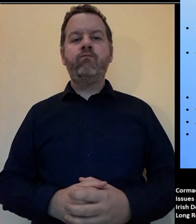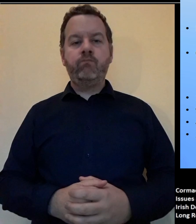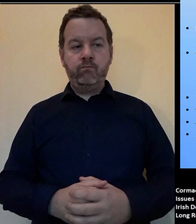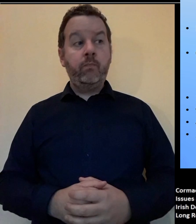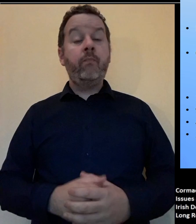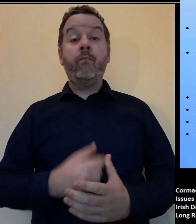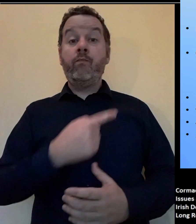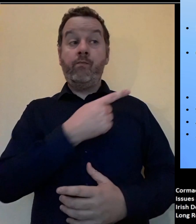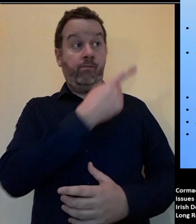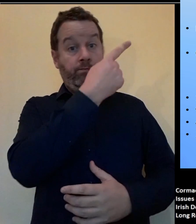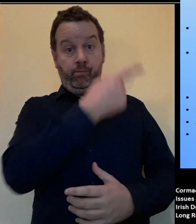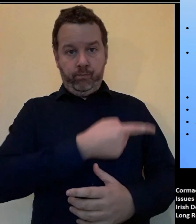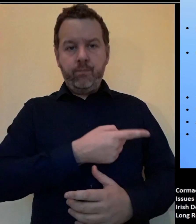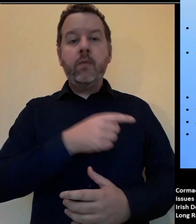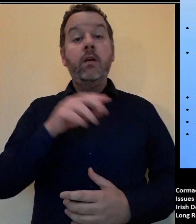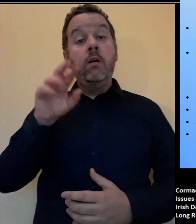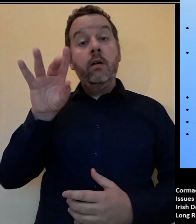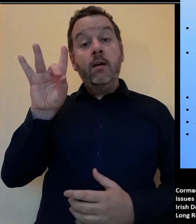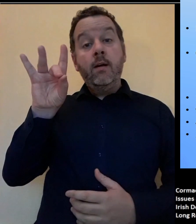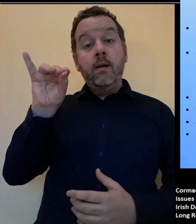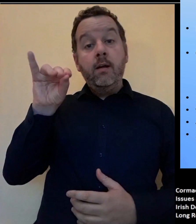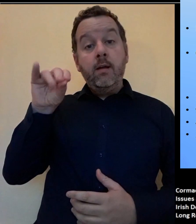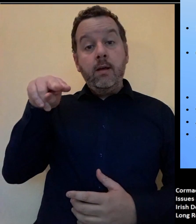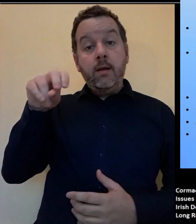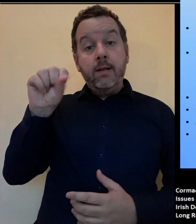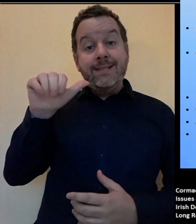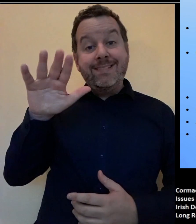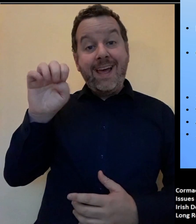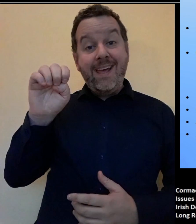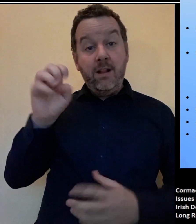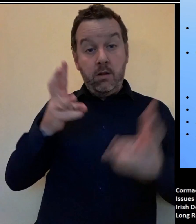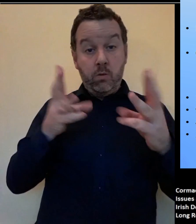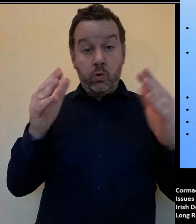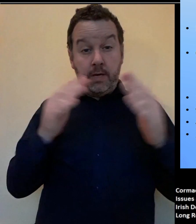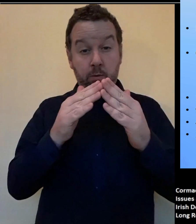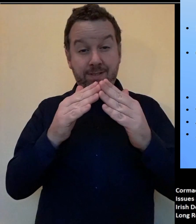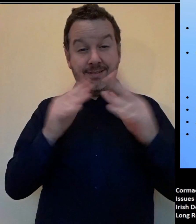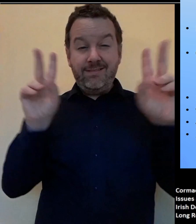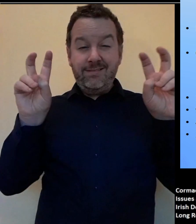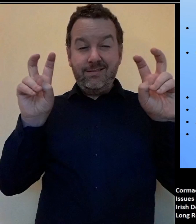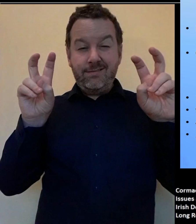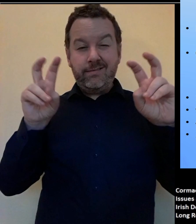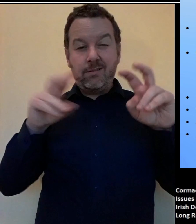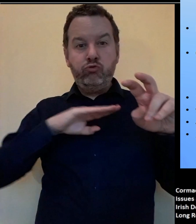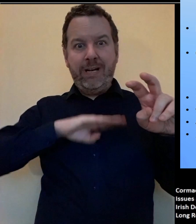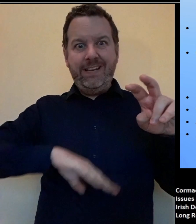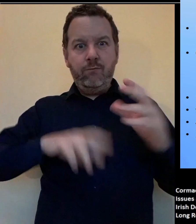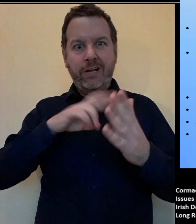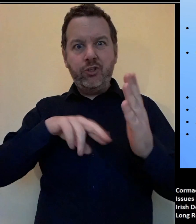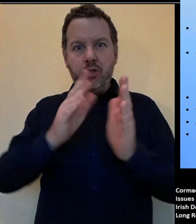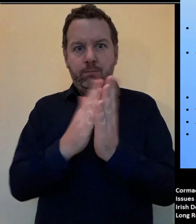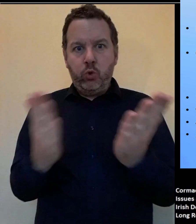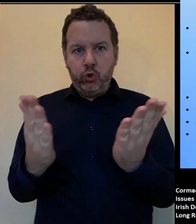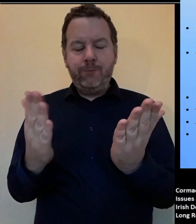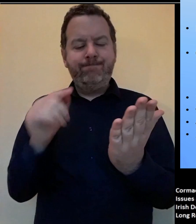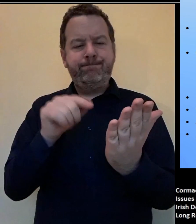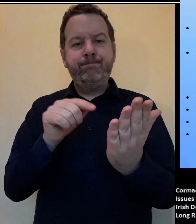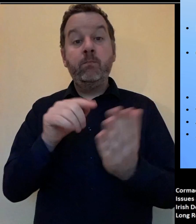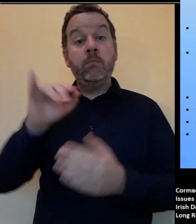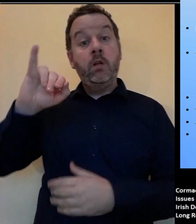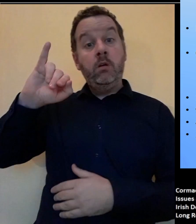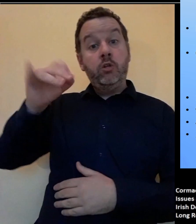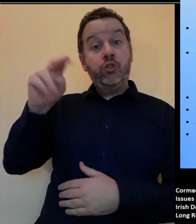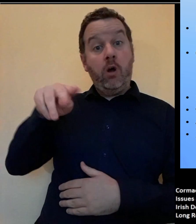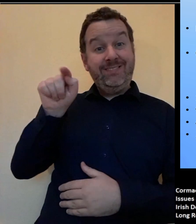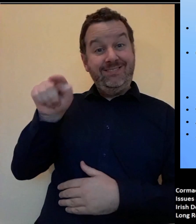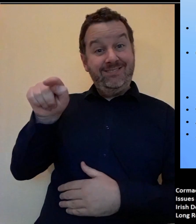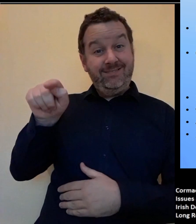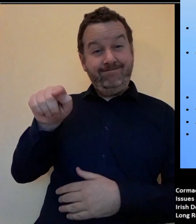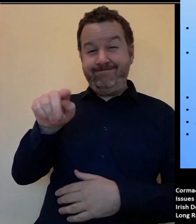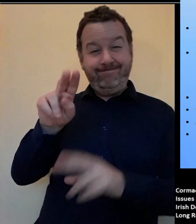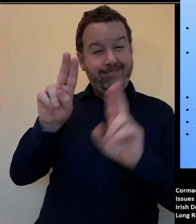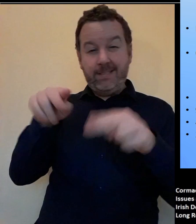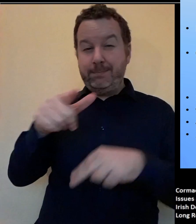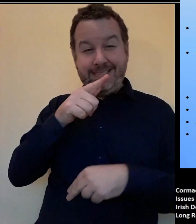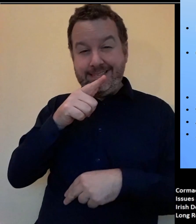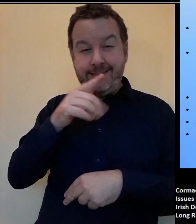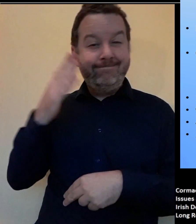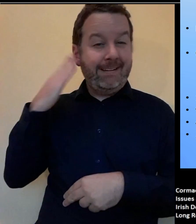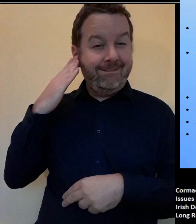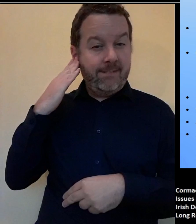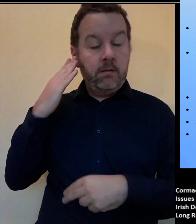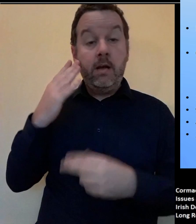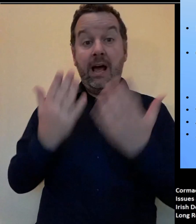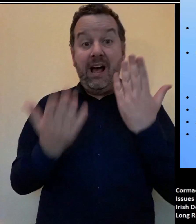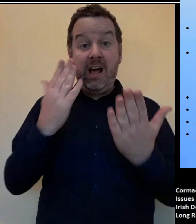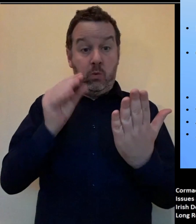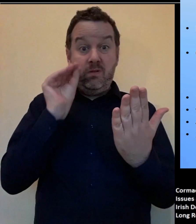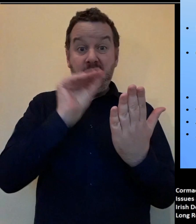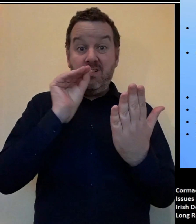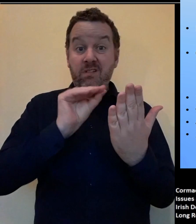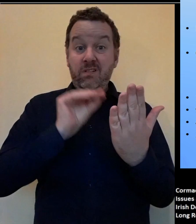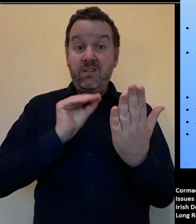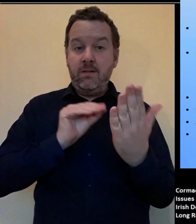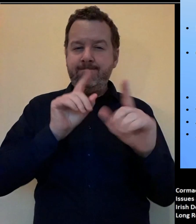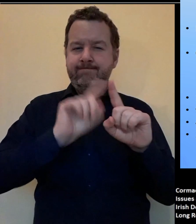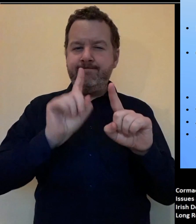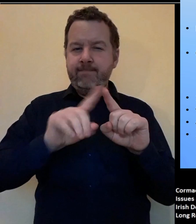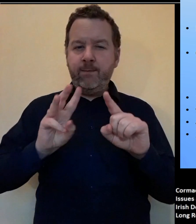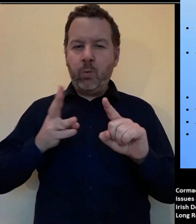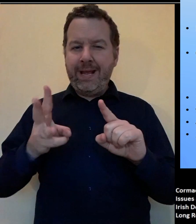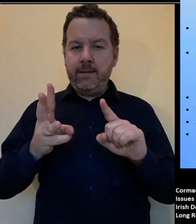Reilly's deafness and ability to speak is recorded in different ways in the register books for the workhouse.